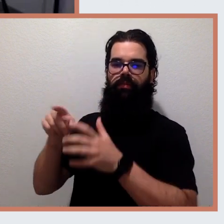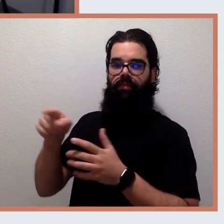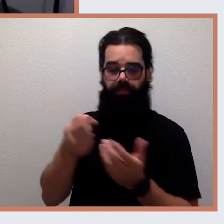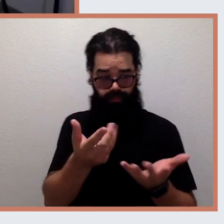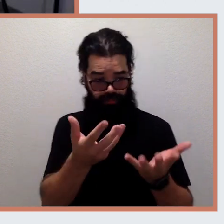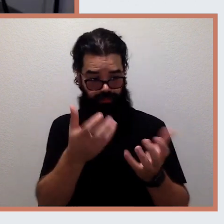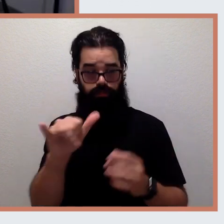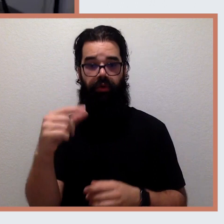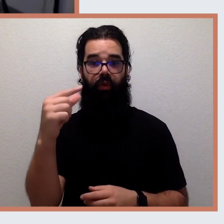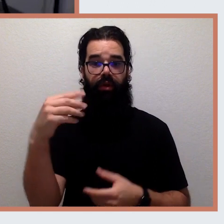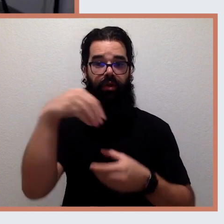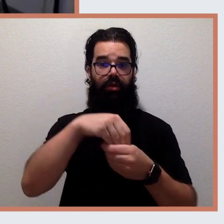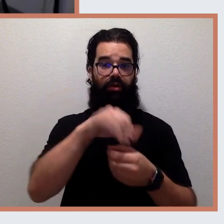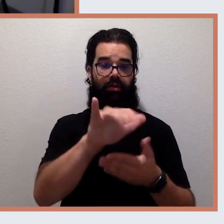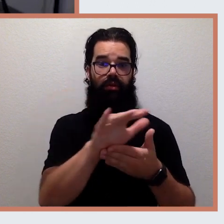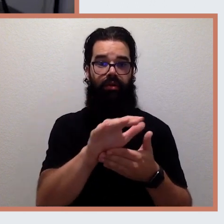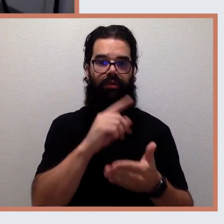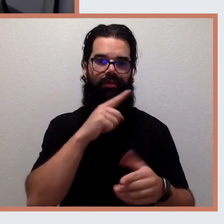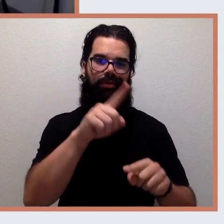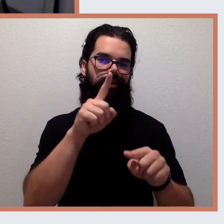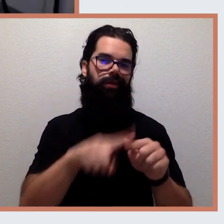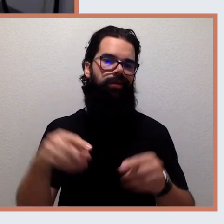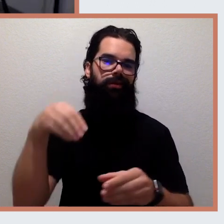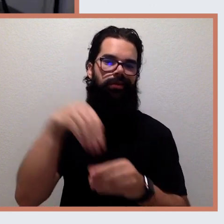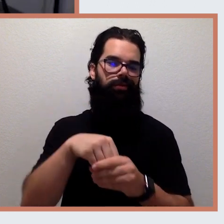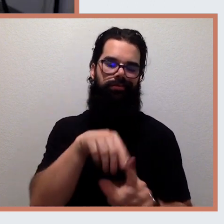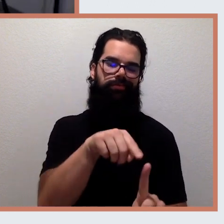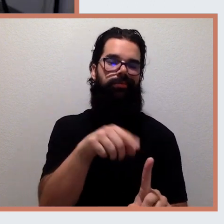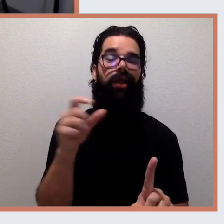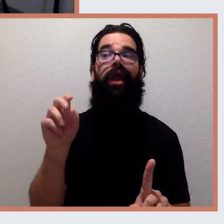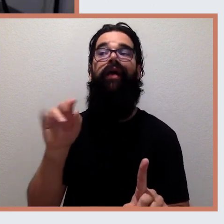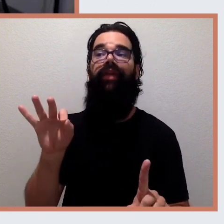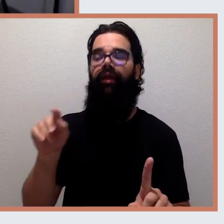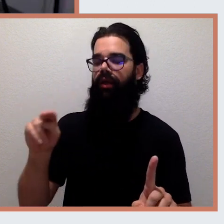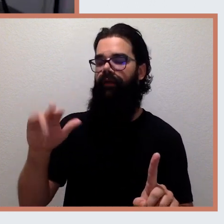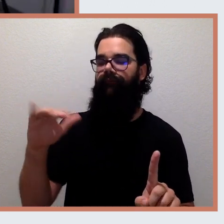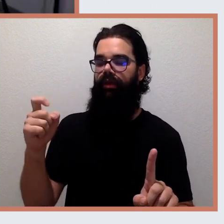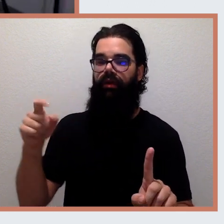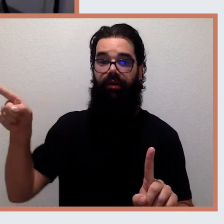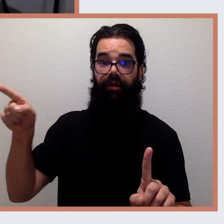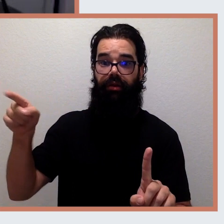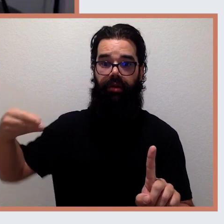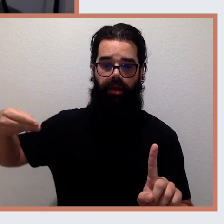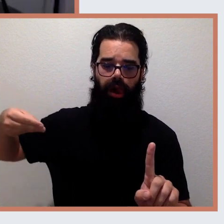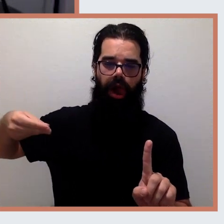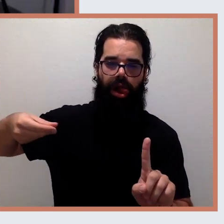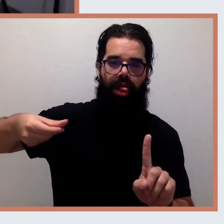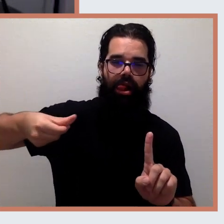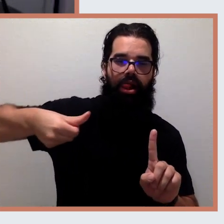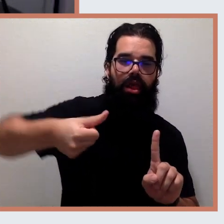What I'm hearing from studios is, "If you want this green lit, you can't play him unless a Netflix